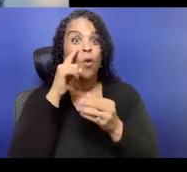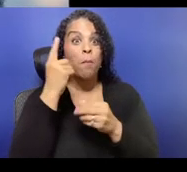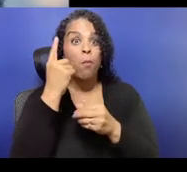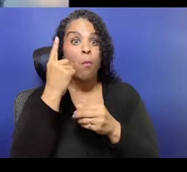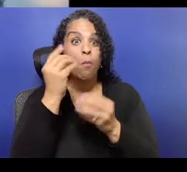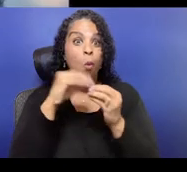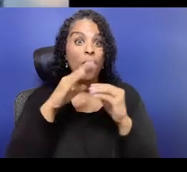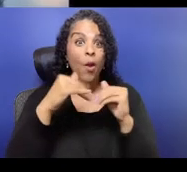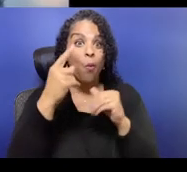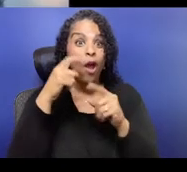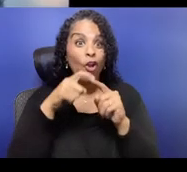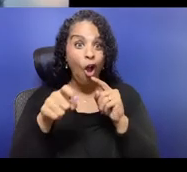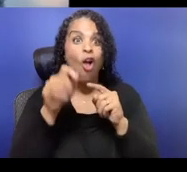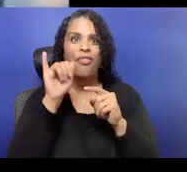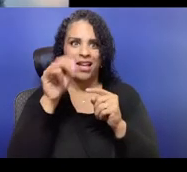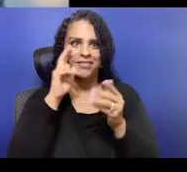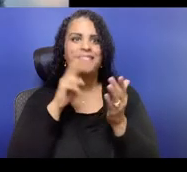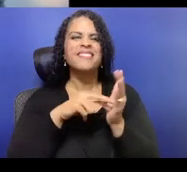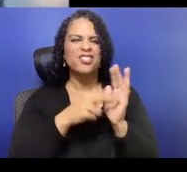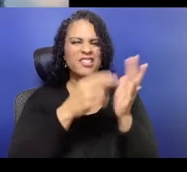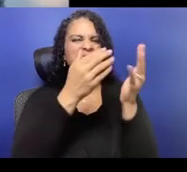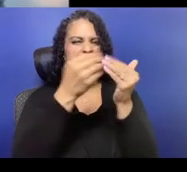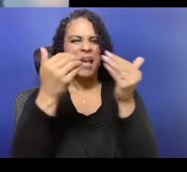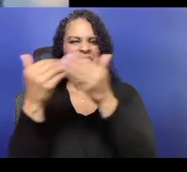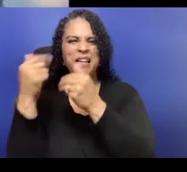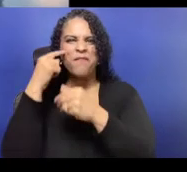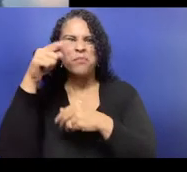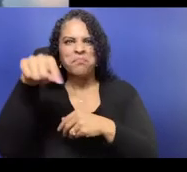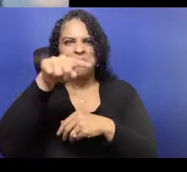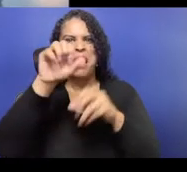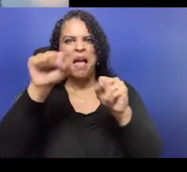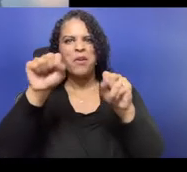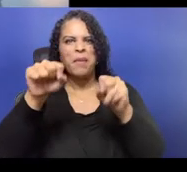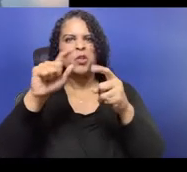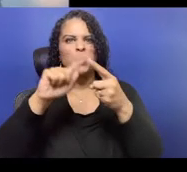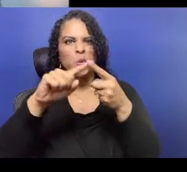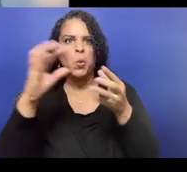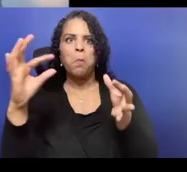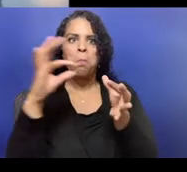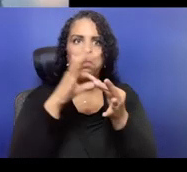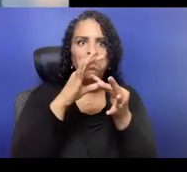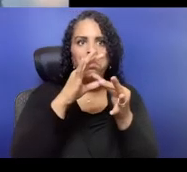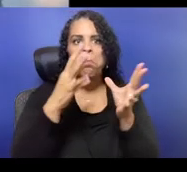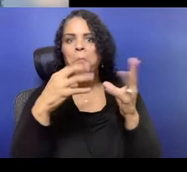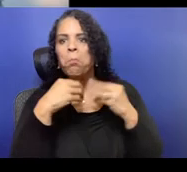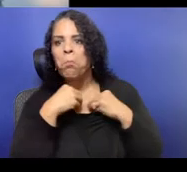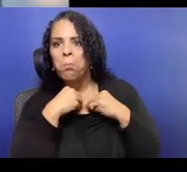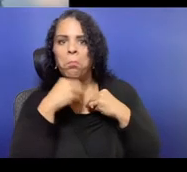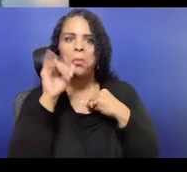by the waters of the Chesapeake Bay. These lands have also been cared for by the Susquehannock, Lenape, Lumbee,